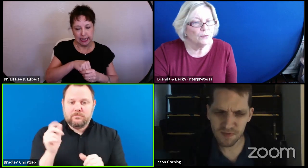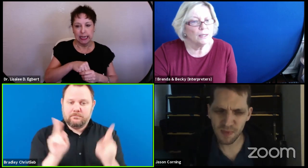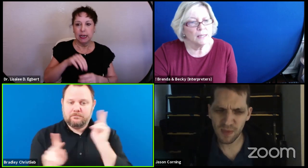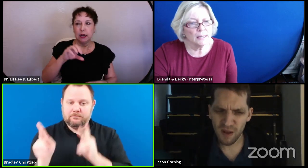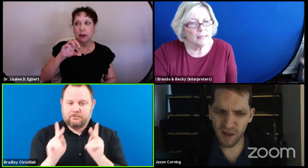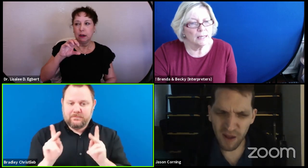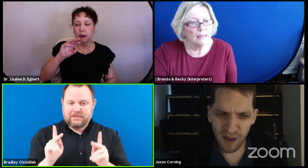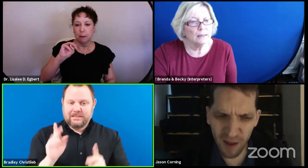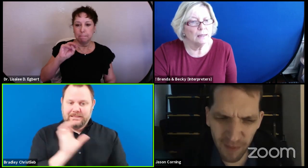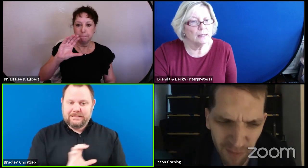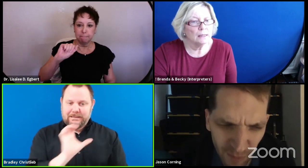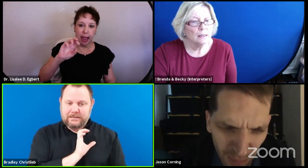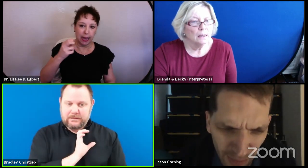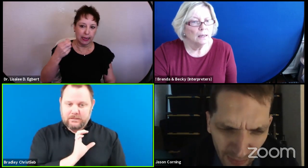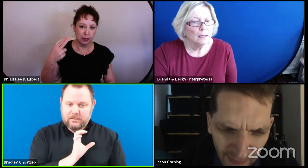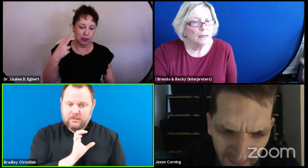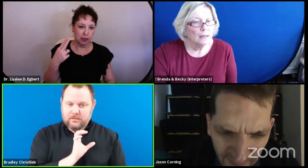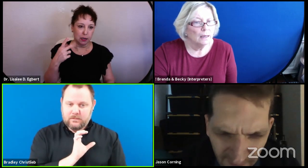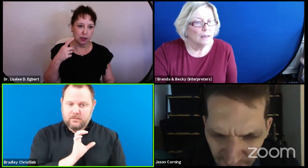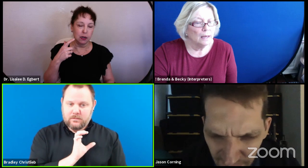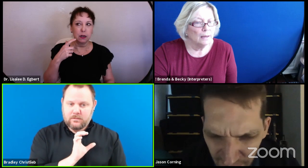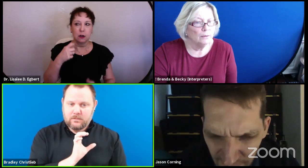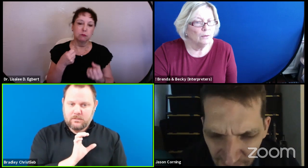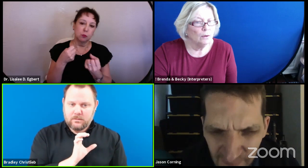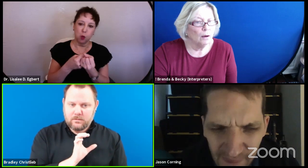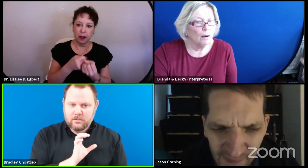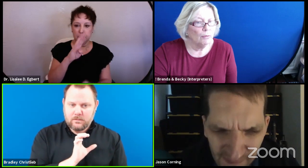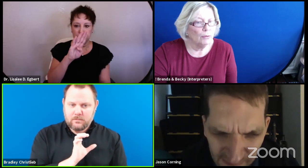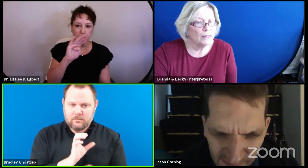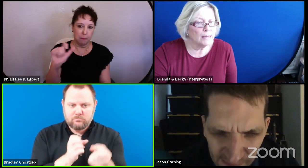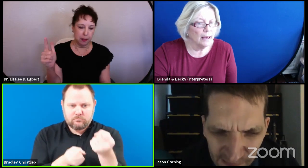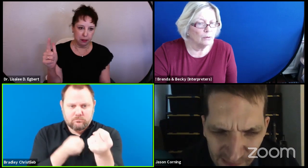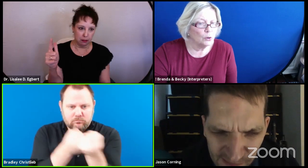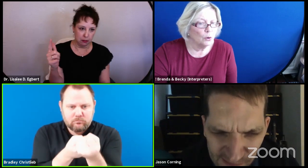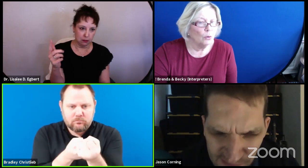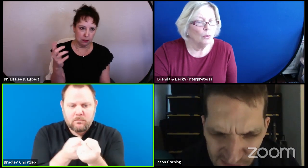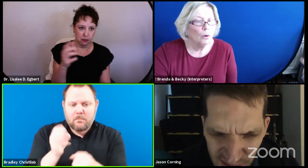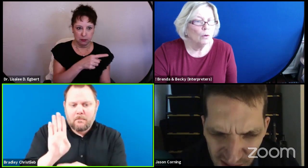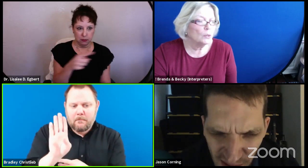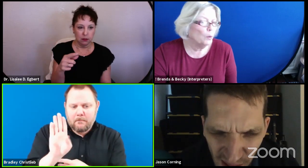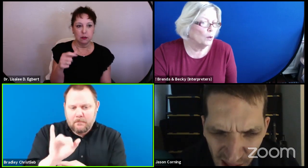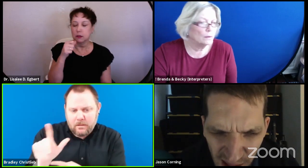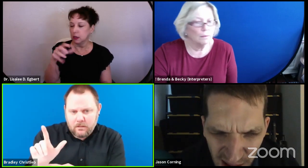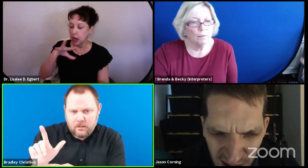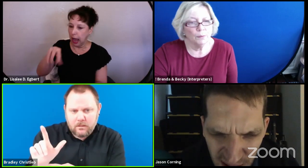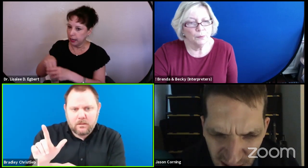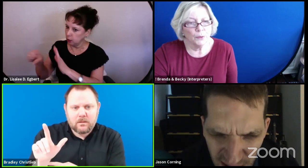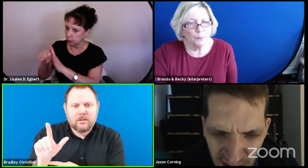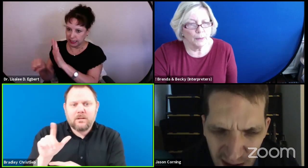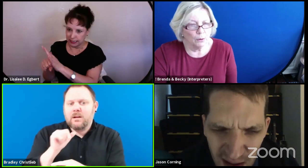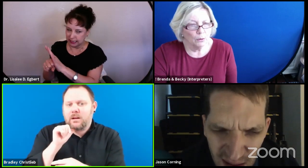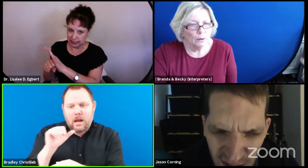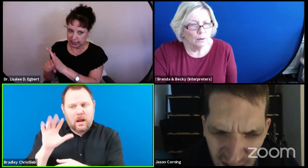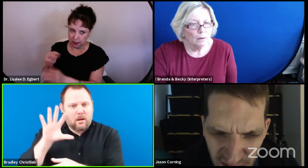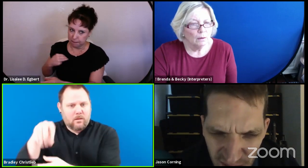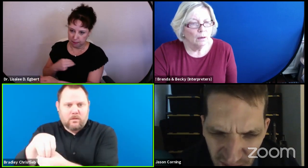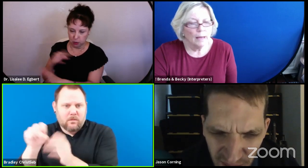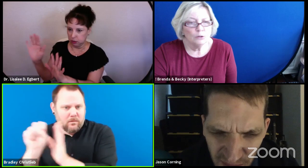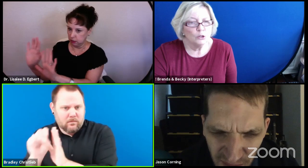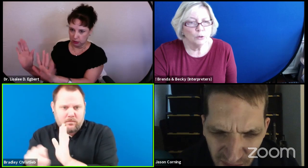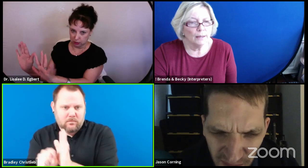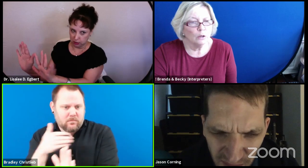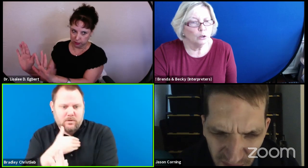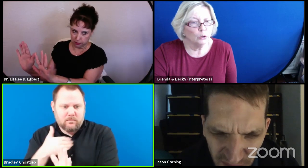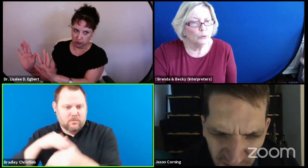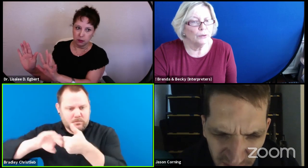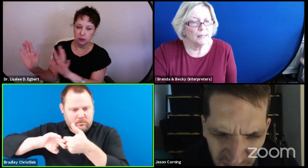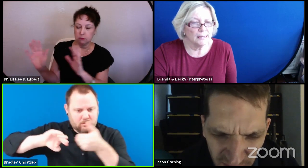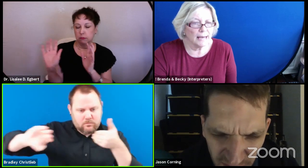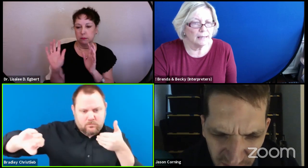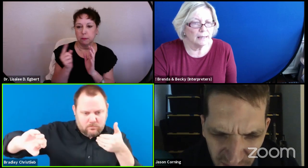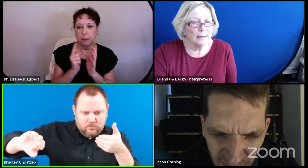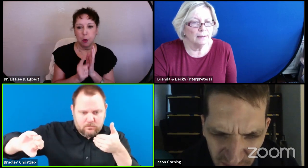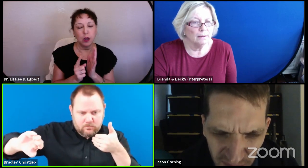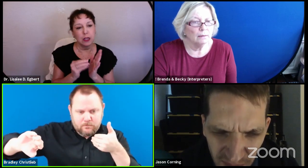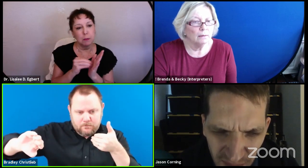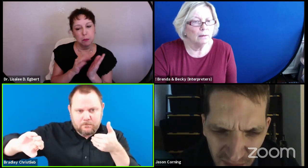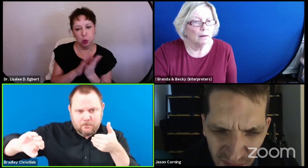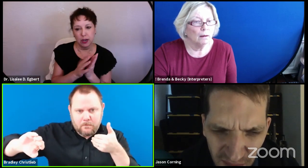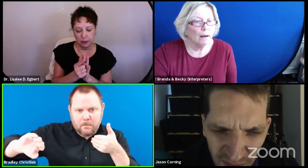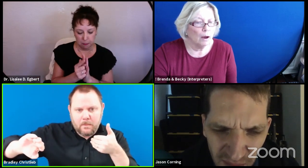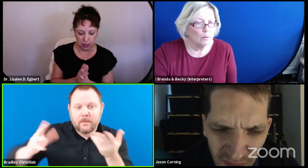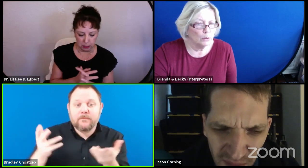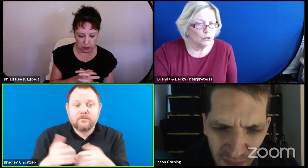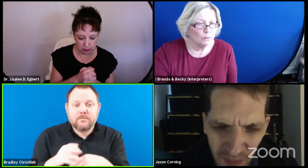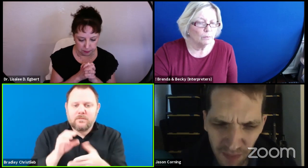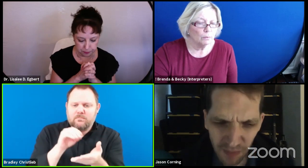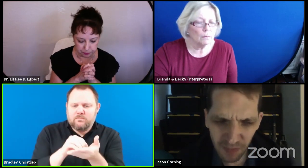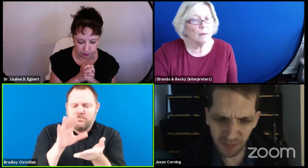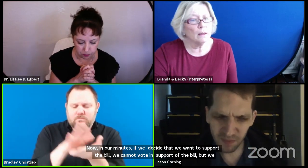the citizens in this council support the bill and do not include the state in our motion.